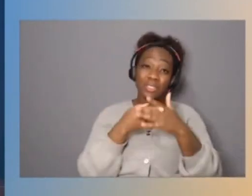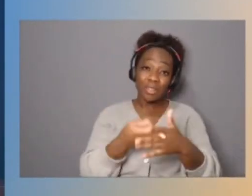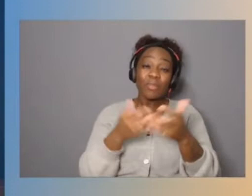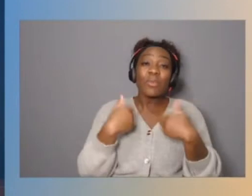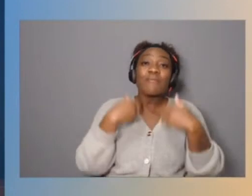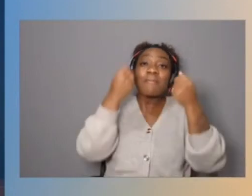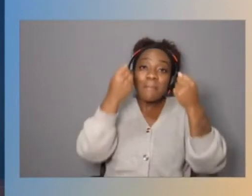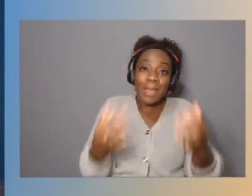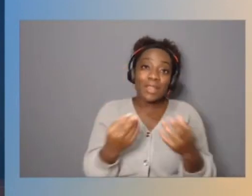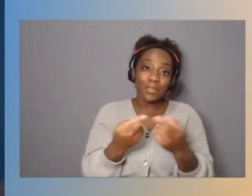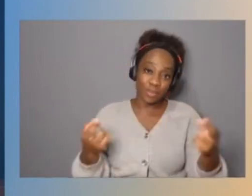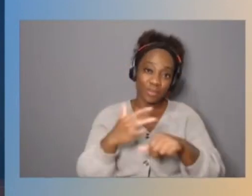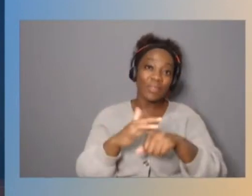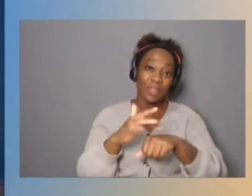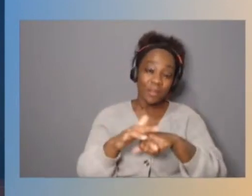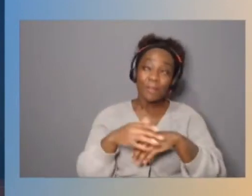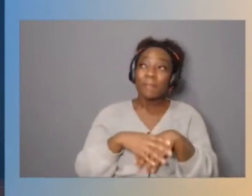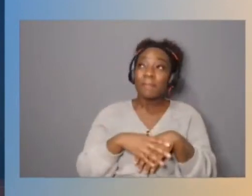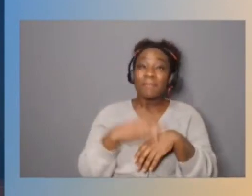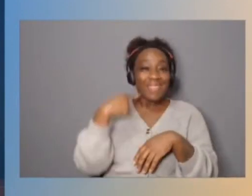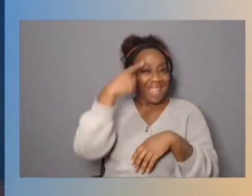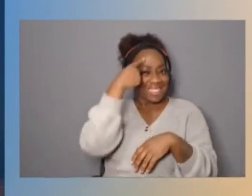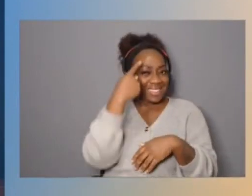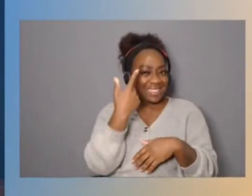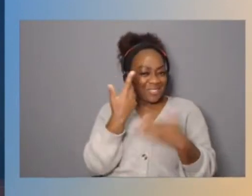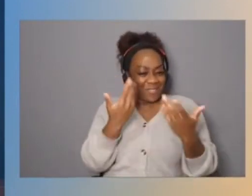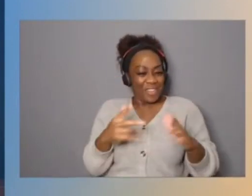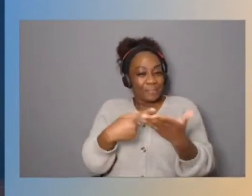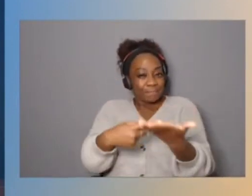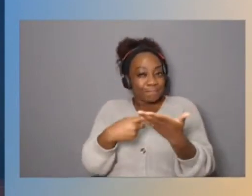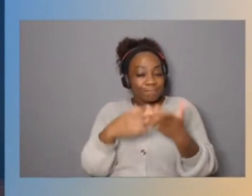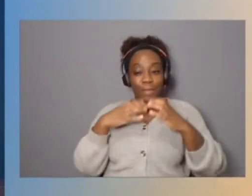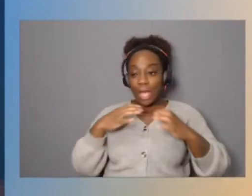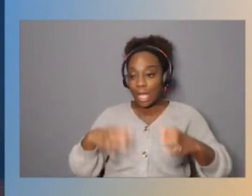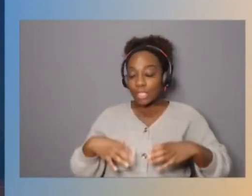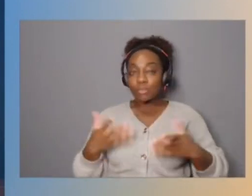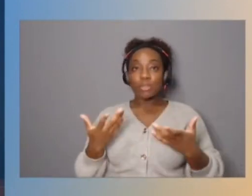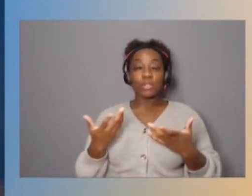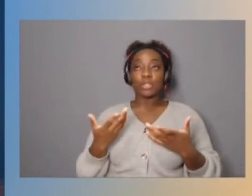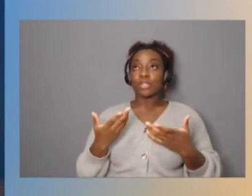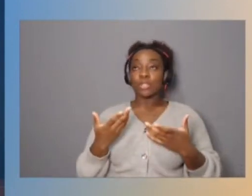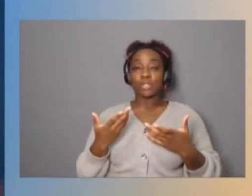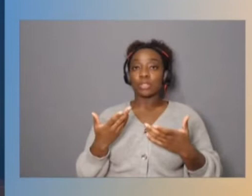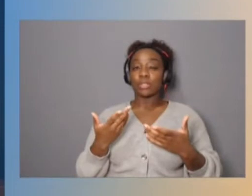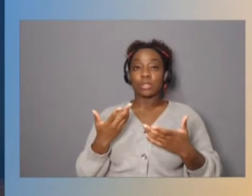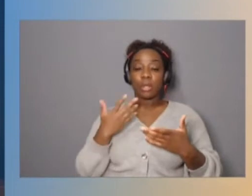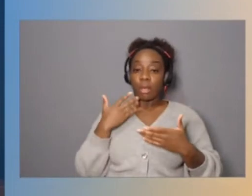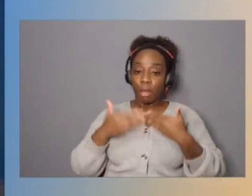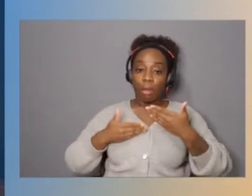And I think, we've talked about customers moving in hours and weeks here, but I think our challenge to everybody out there